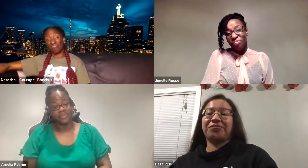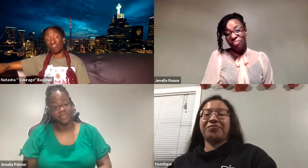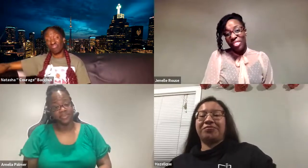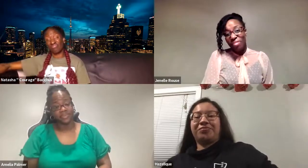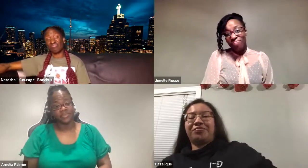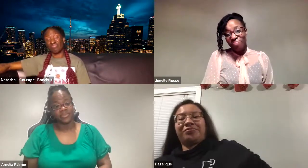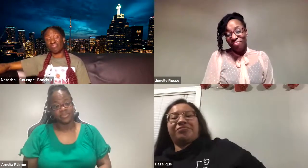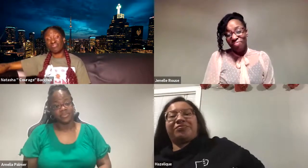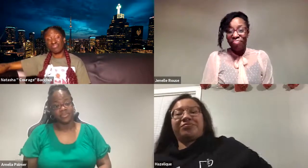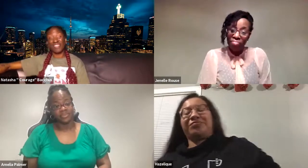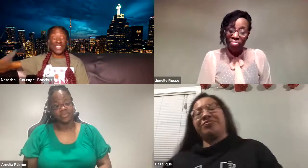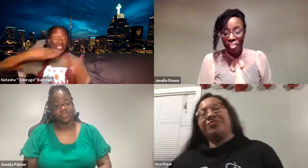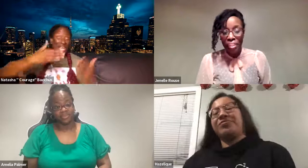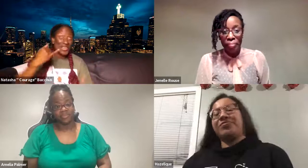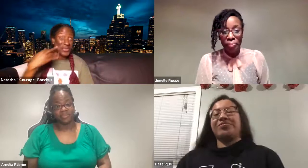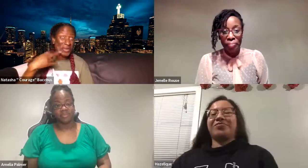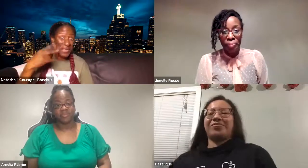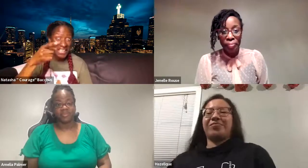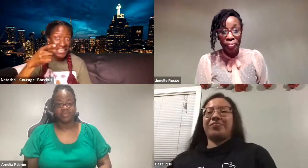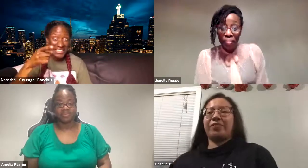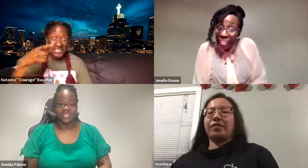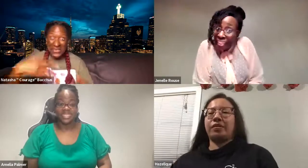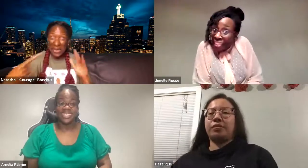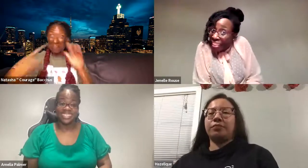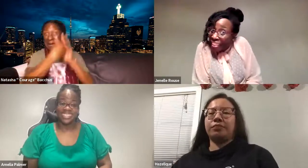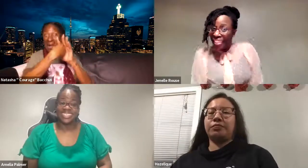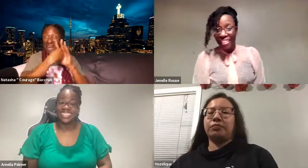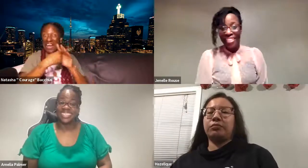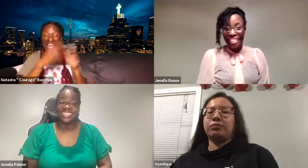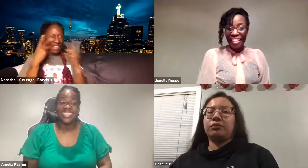the deafblind community? that's not inclusive - so true thank you jenelle for bringing that